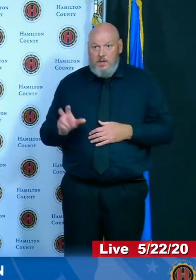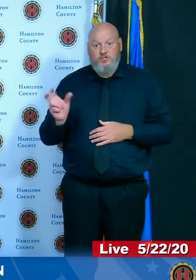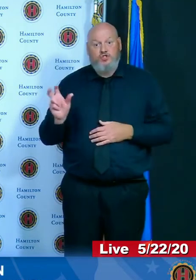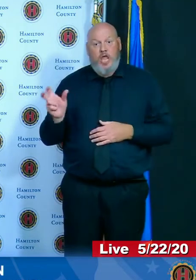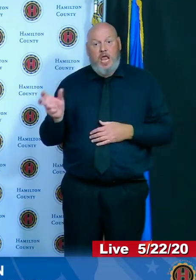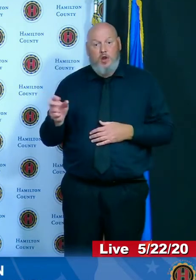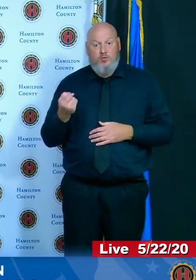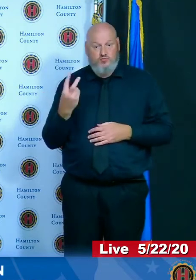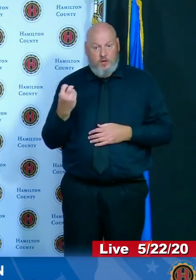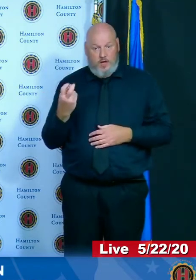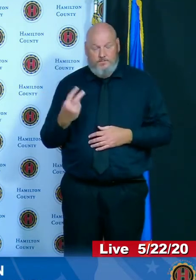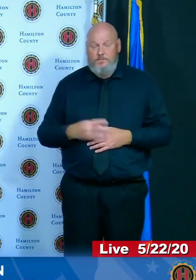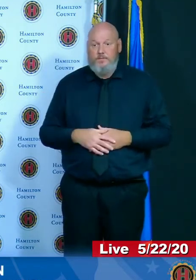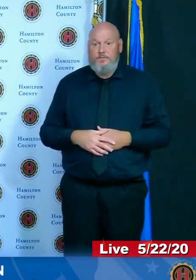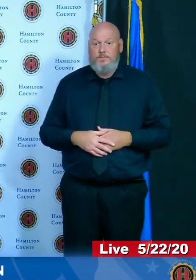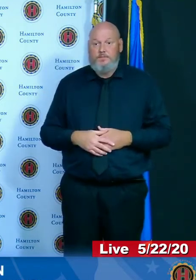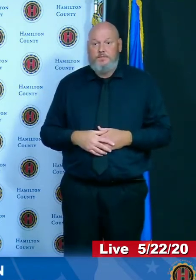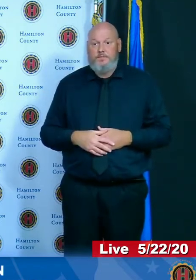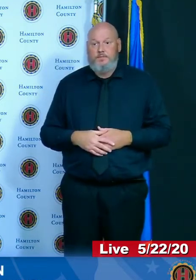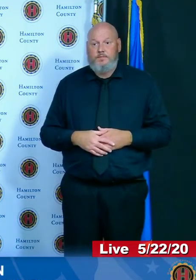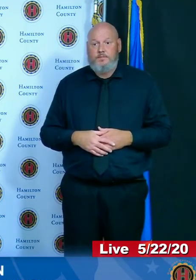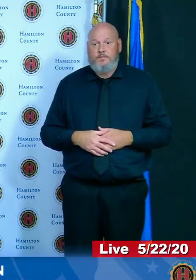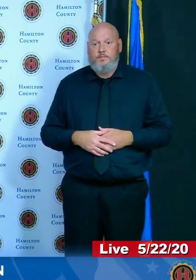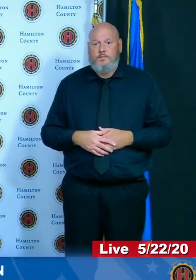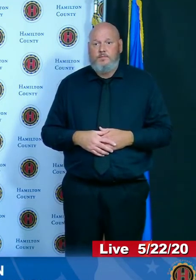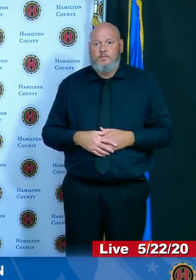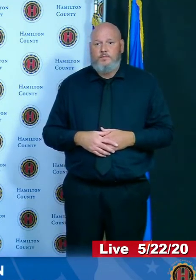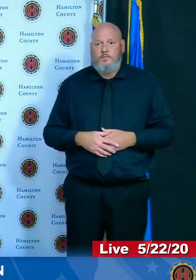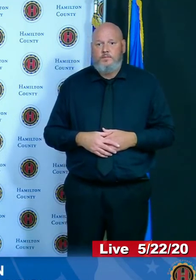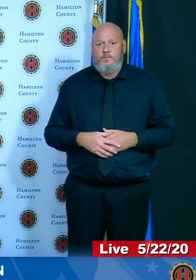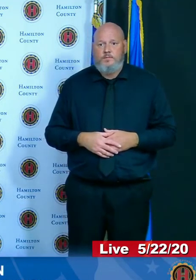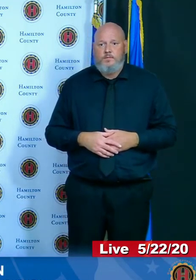what are your greatest concerns going into this weekend and is the Health